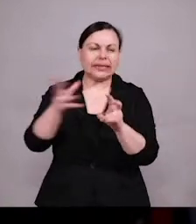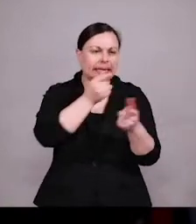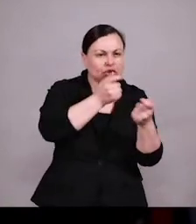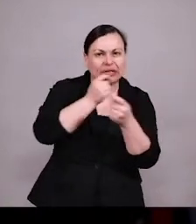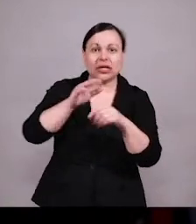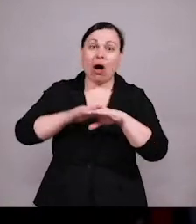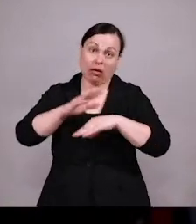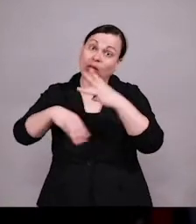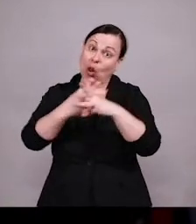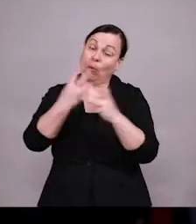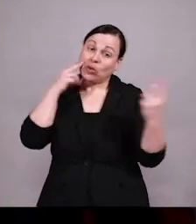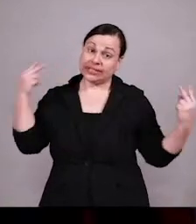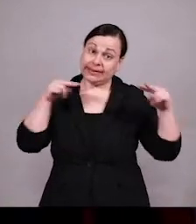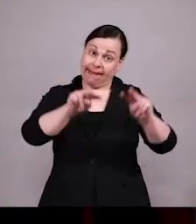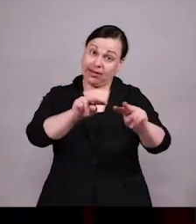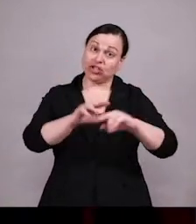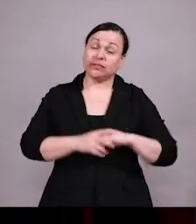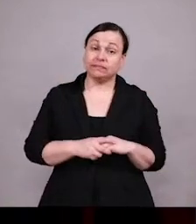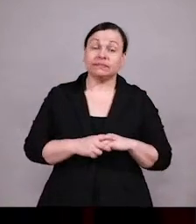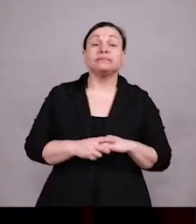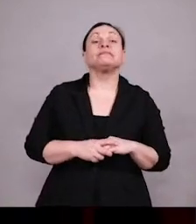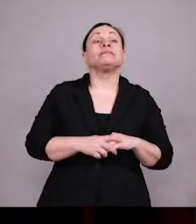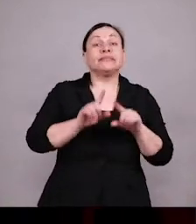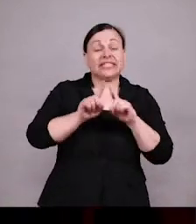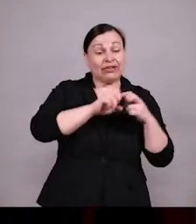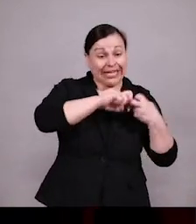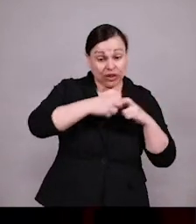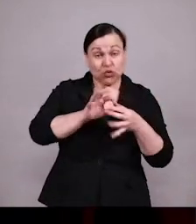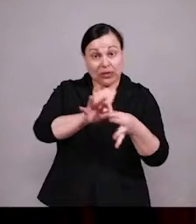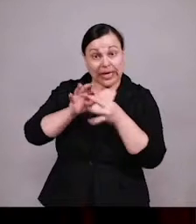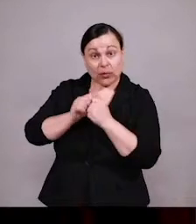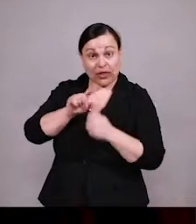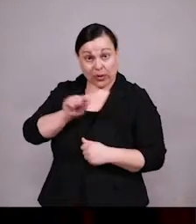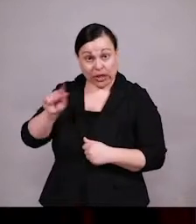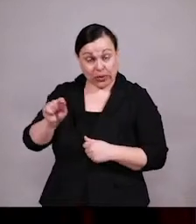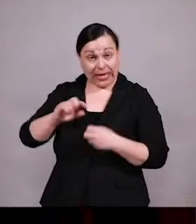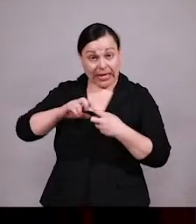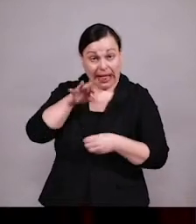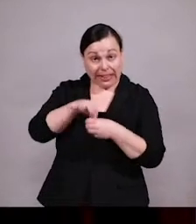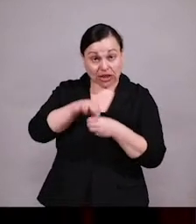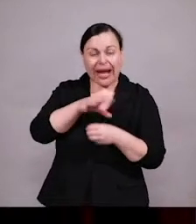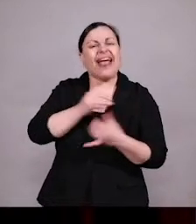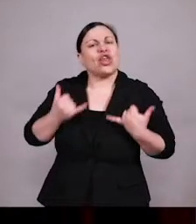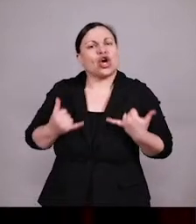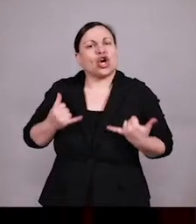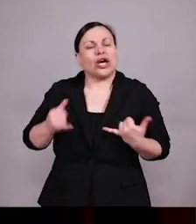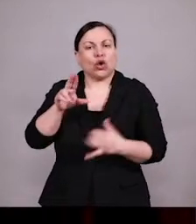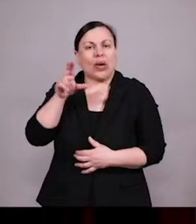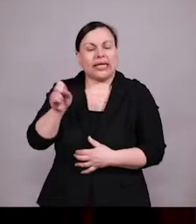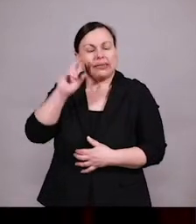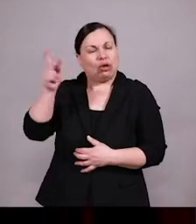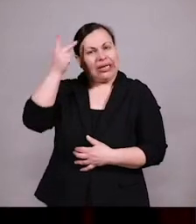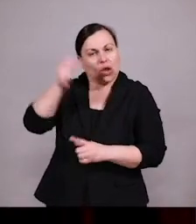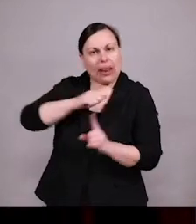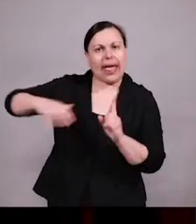stage. Opining on issues related to the 2020 election and the current u.s political landscape,